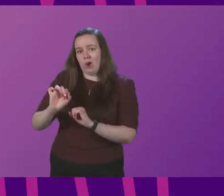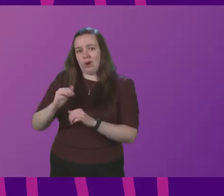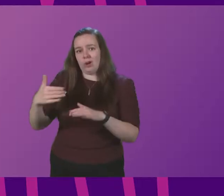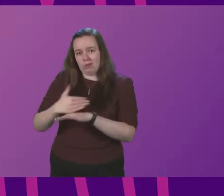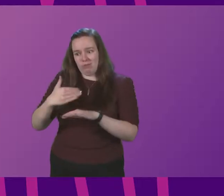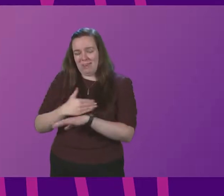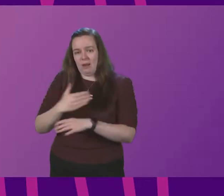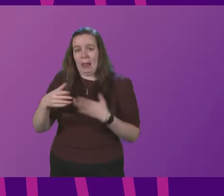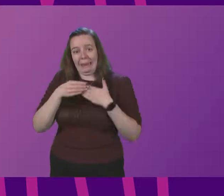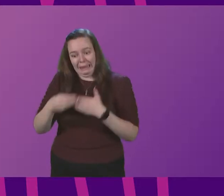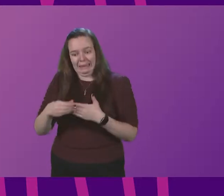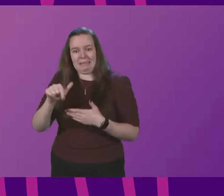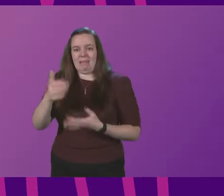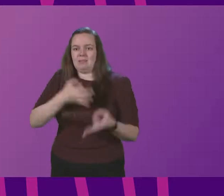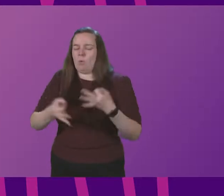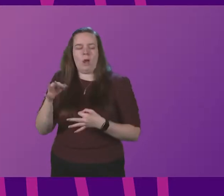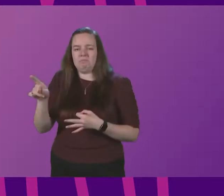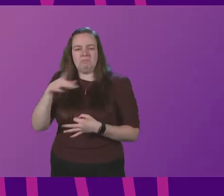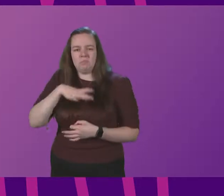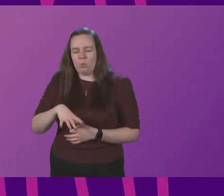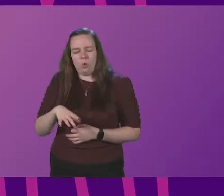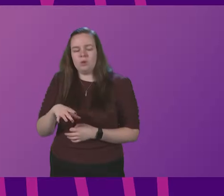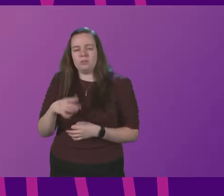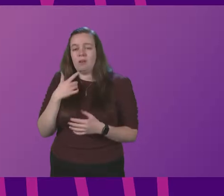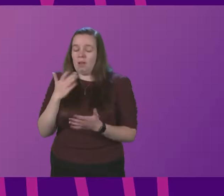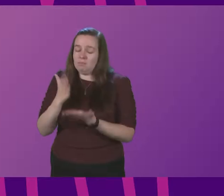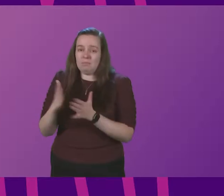leading this inquiry, and I very much agree with that sentiment.